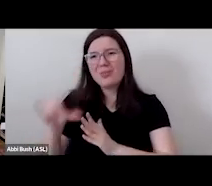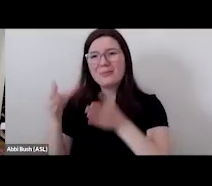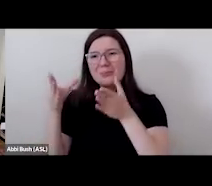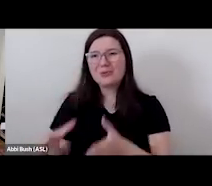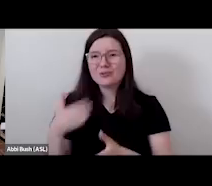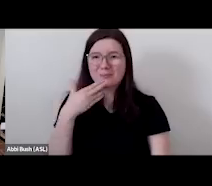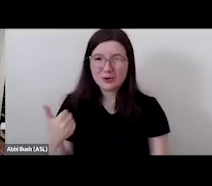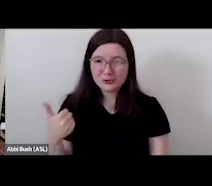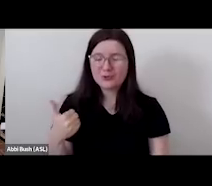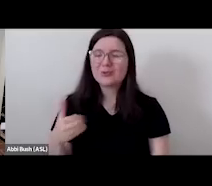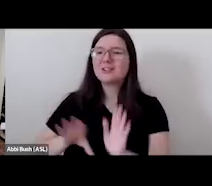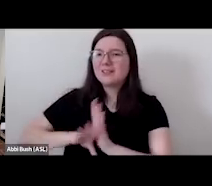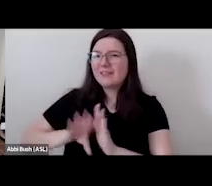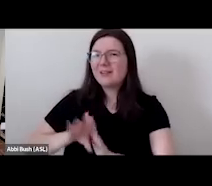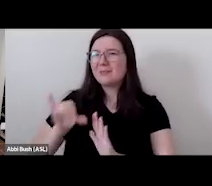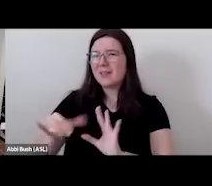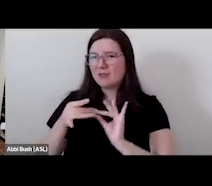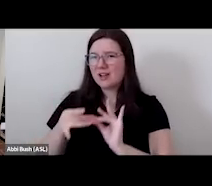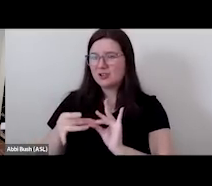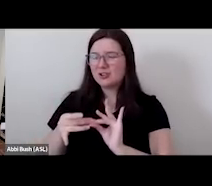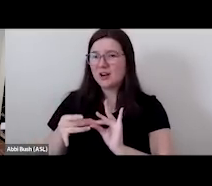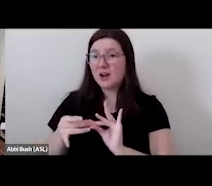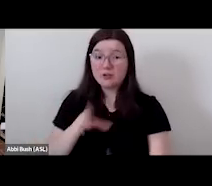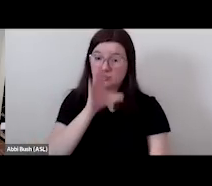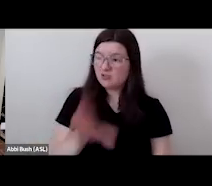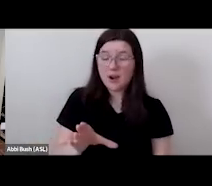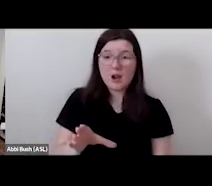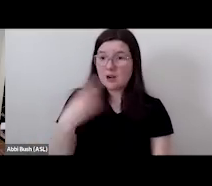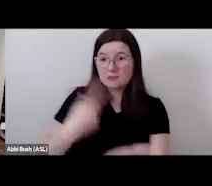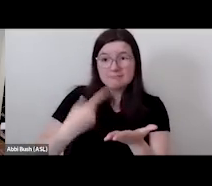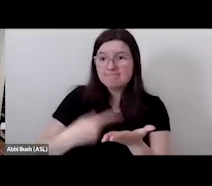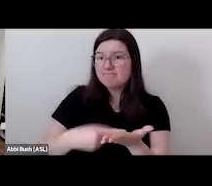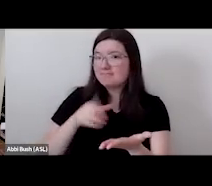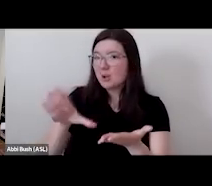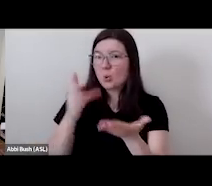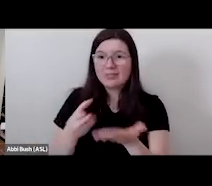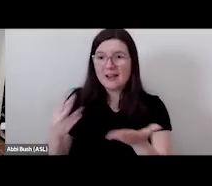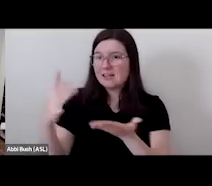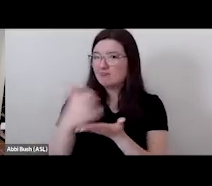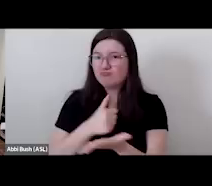and not just talk about the stuff. So even if your goal is simply to reduce clutter in someone's home